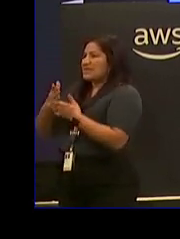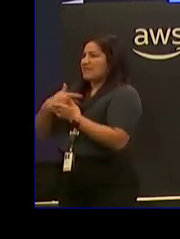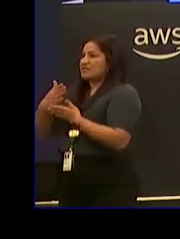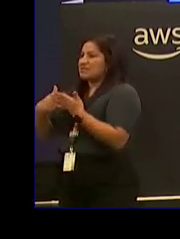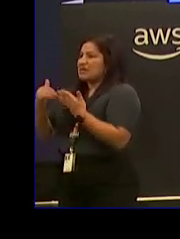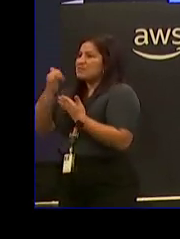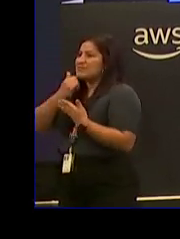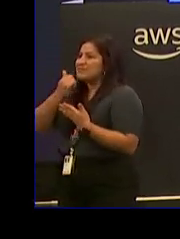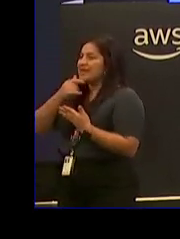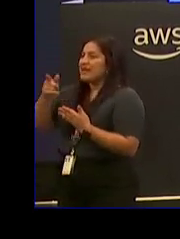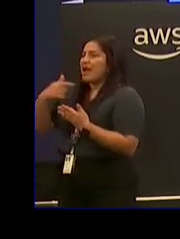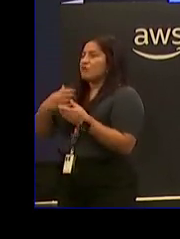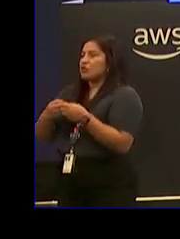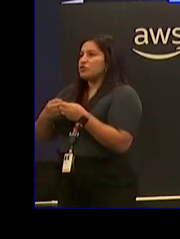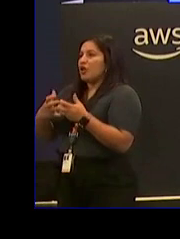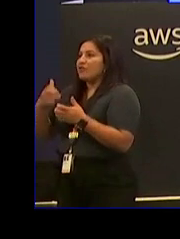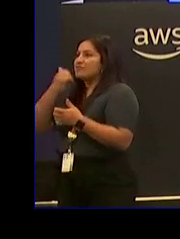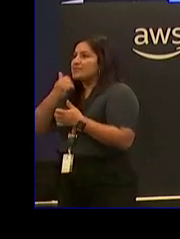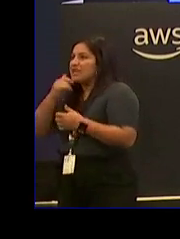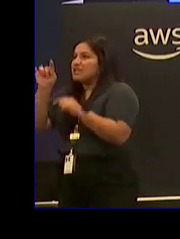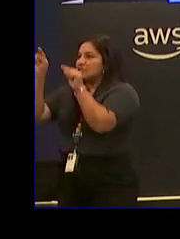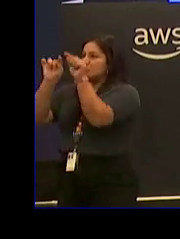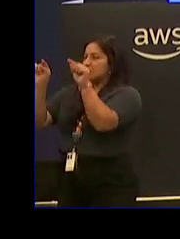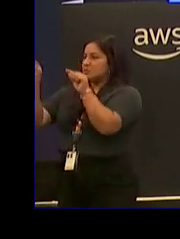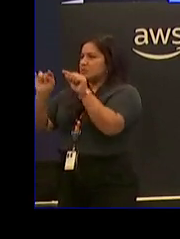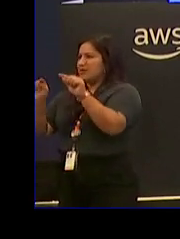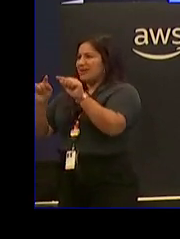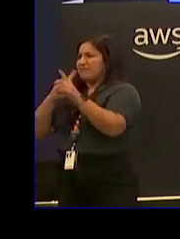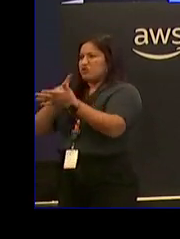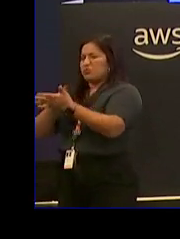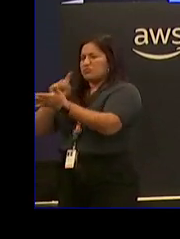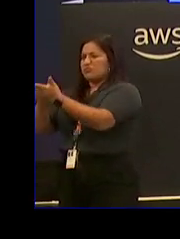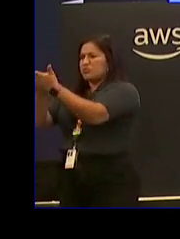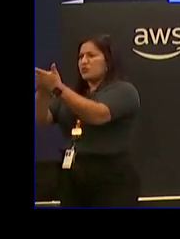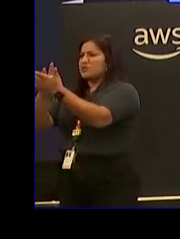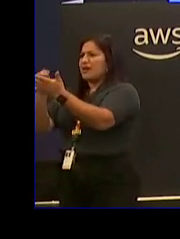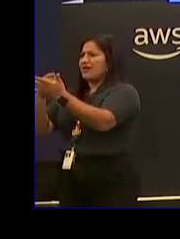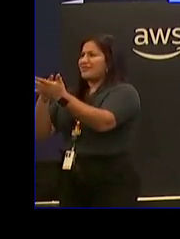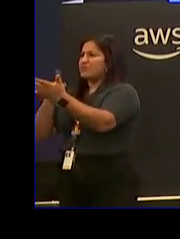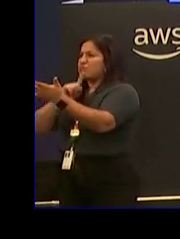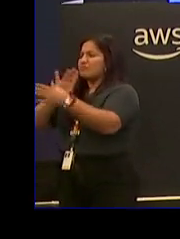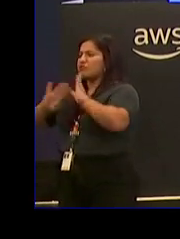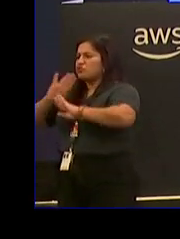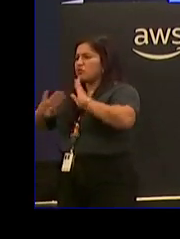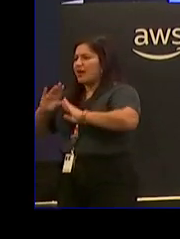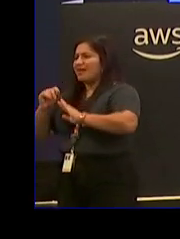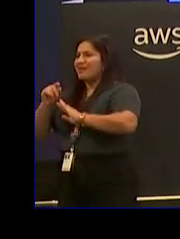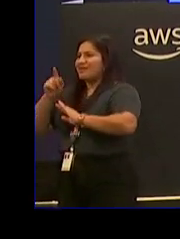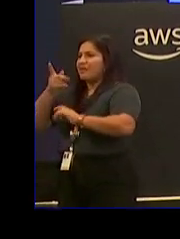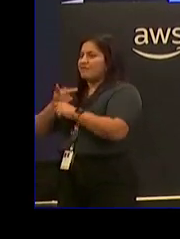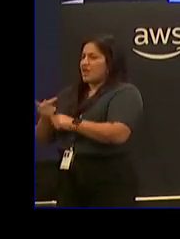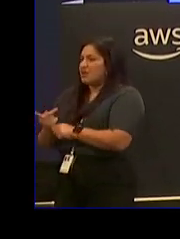it led to frustration and it failed him on inclusion and accessibility